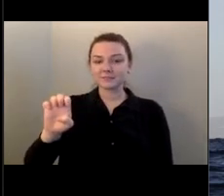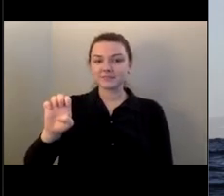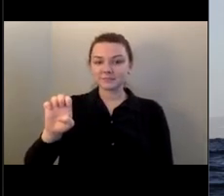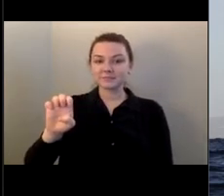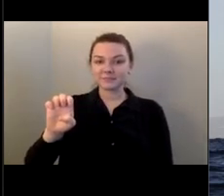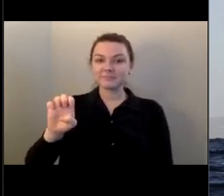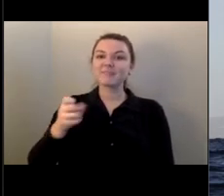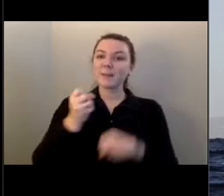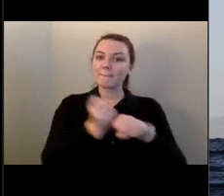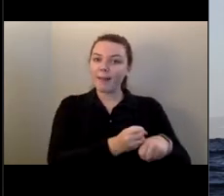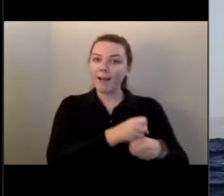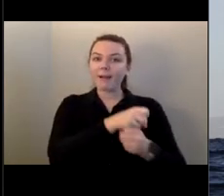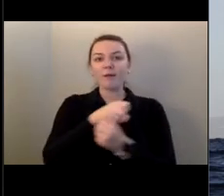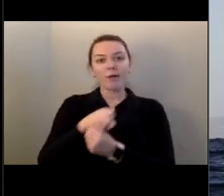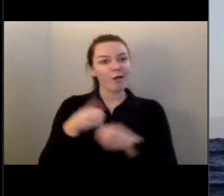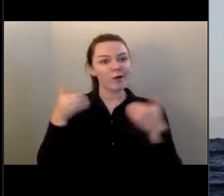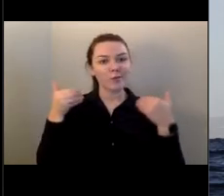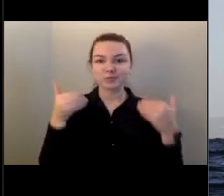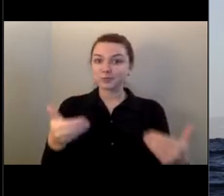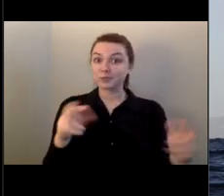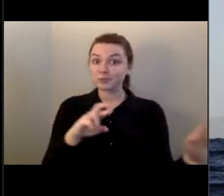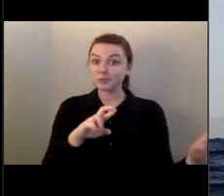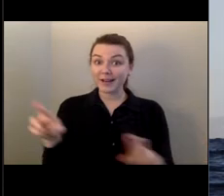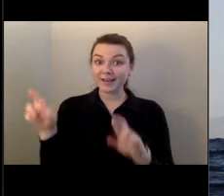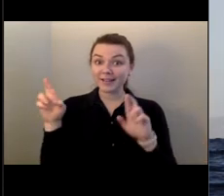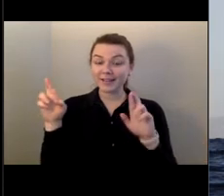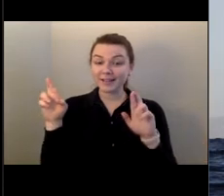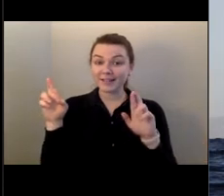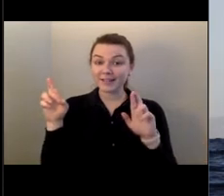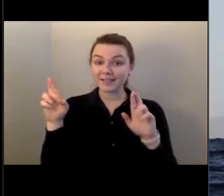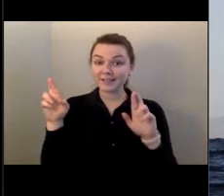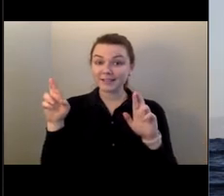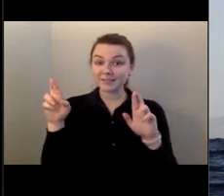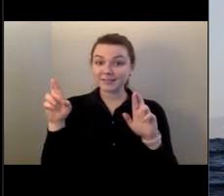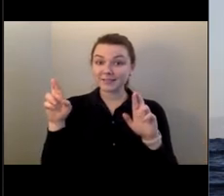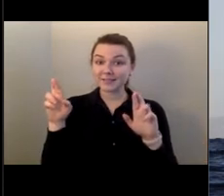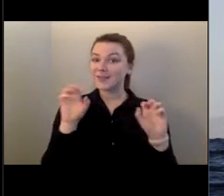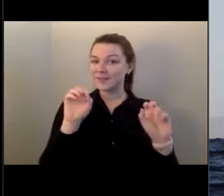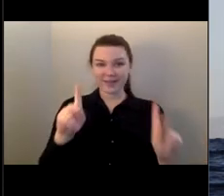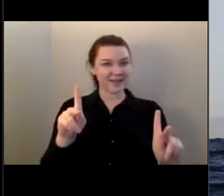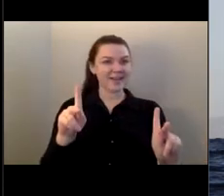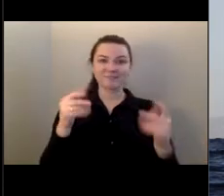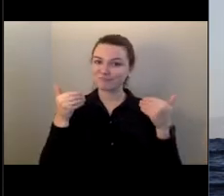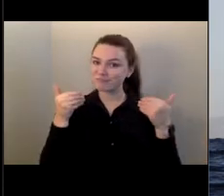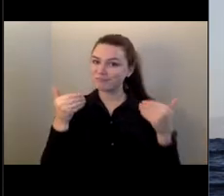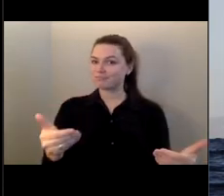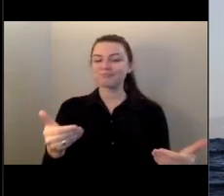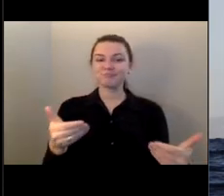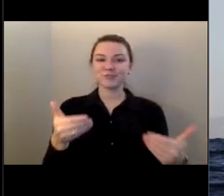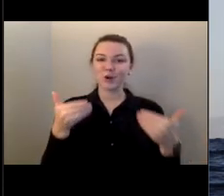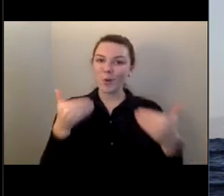Are you all ready? (speaking Hawaiian) Okay, off we go. Get those paddles ready to go.